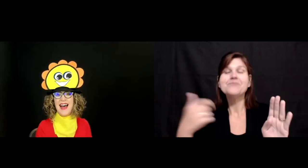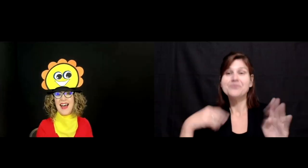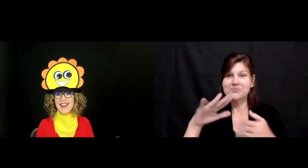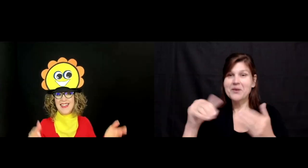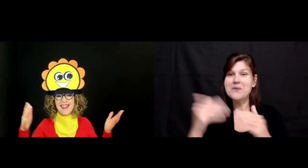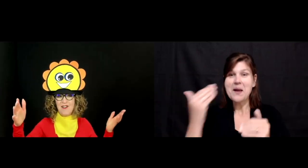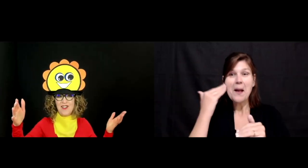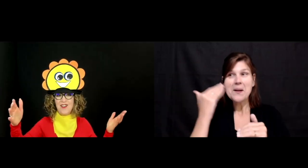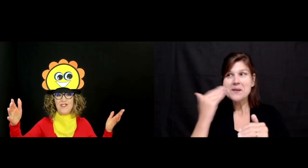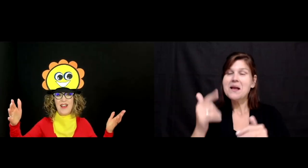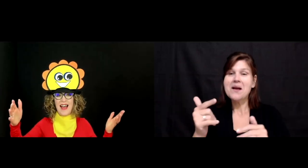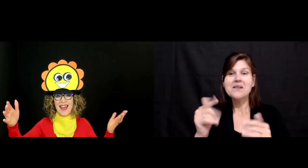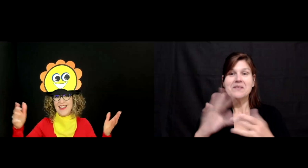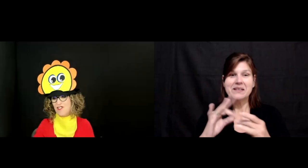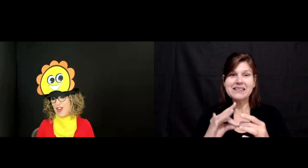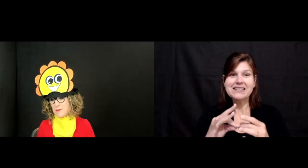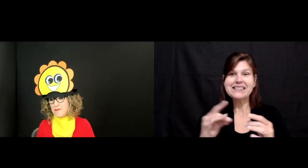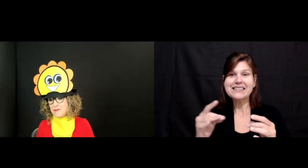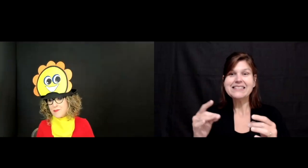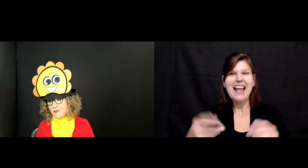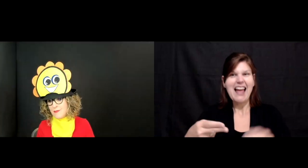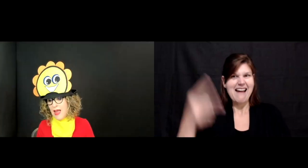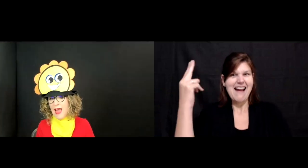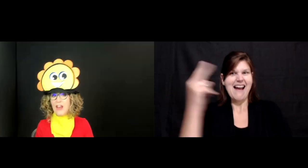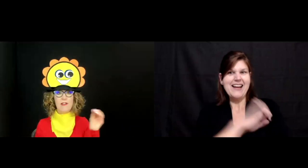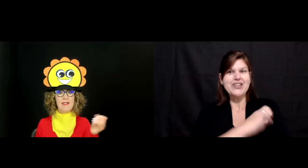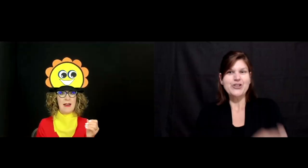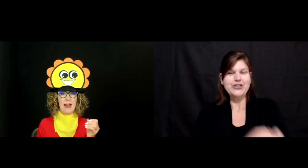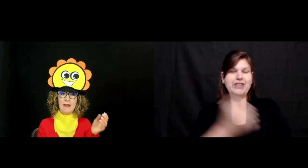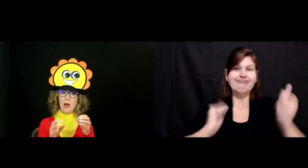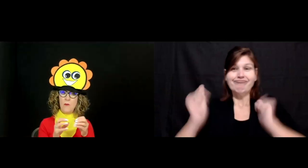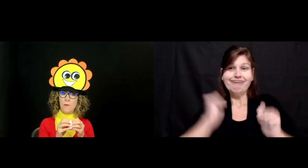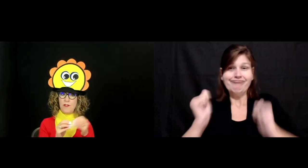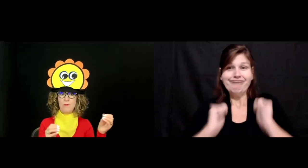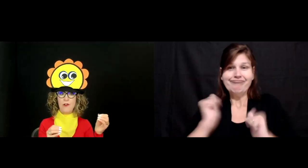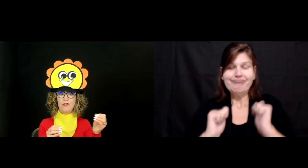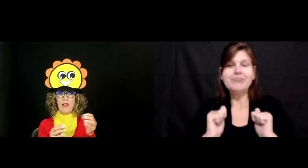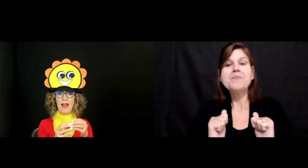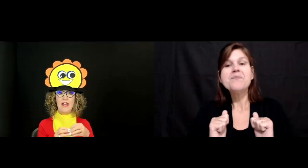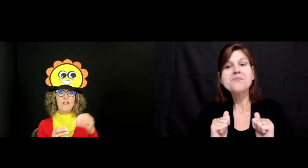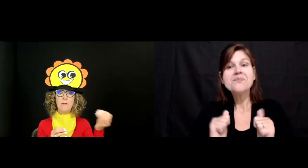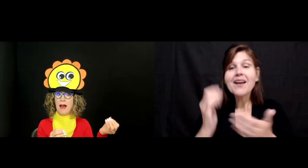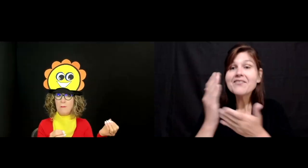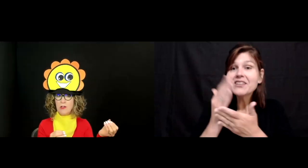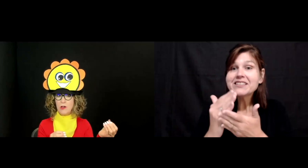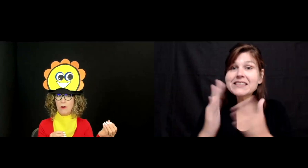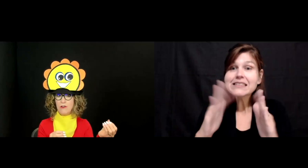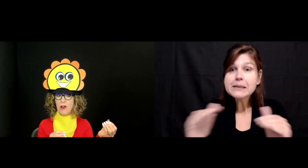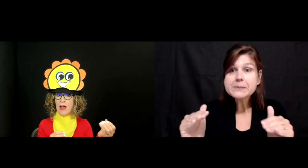'cause it's such high energy. Interestingly, I know for some children the high energy might be too much